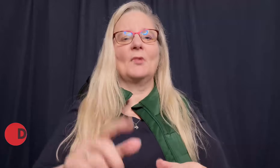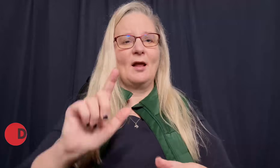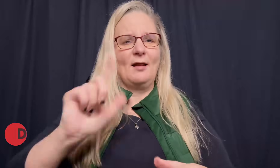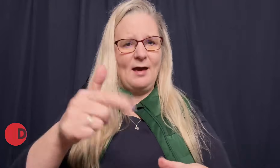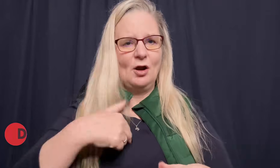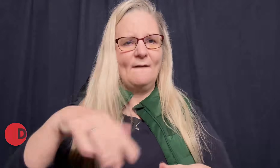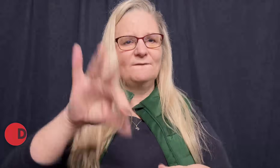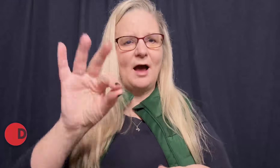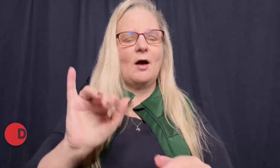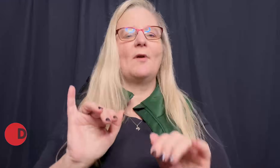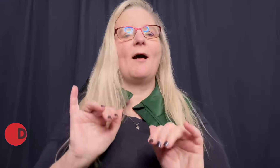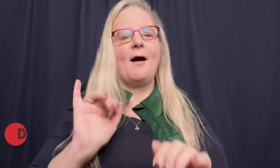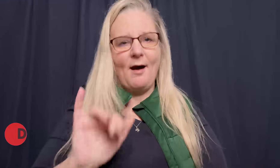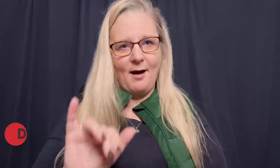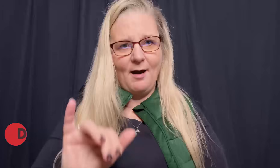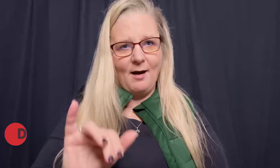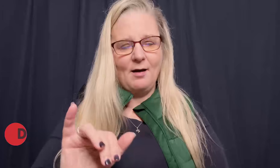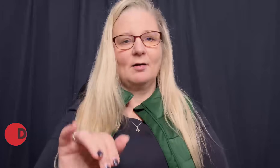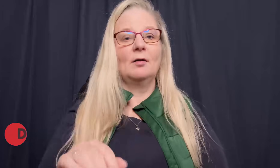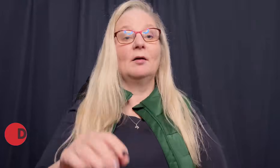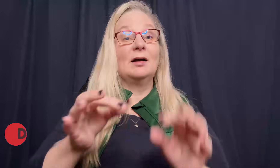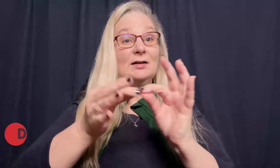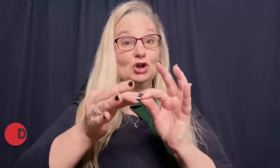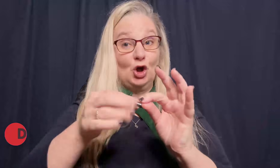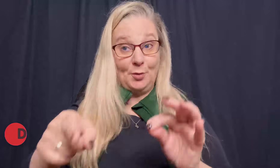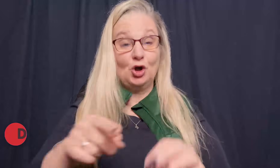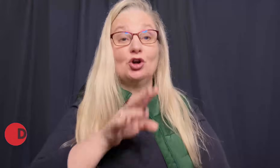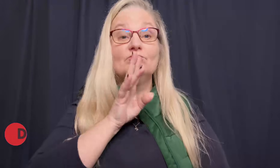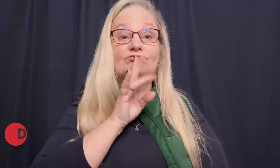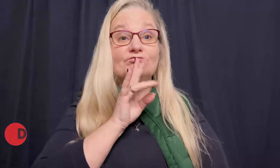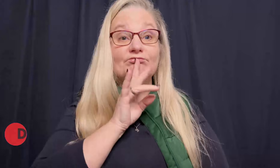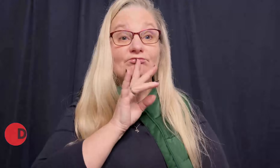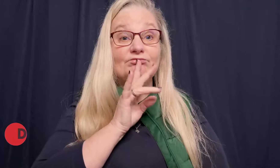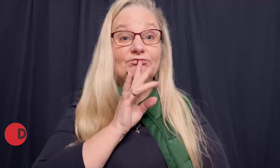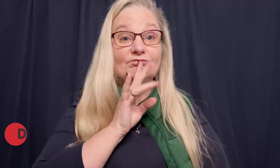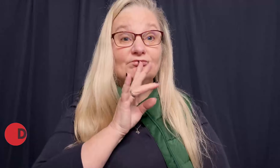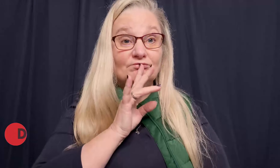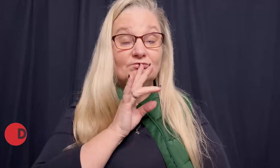Later, I realized the interpreter was speaking through the smartphone,